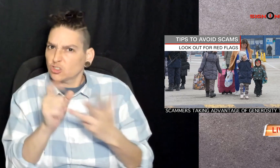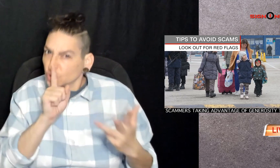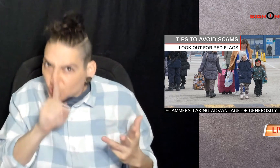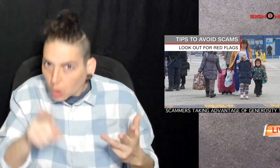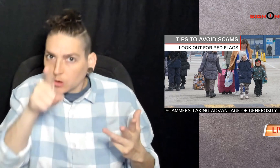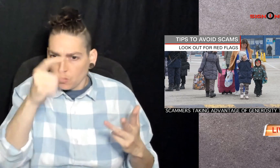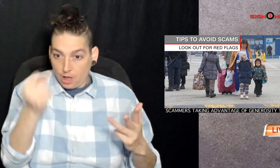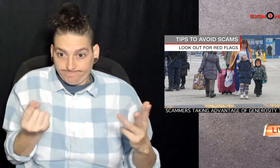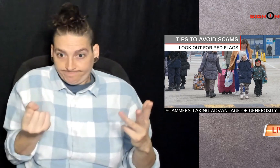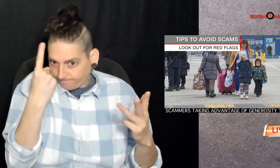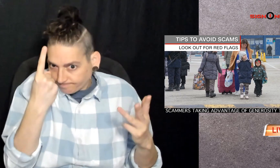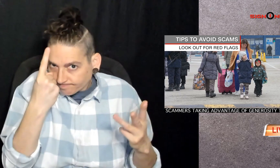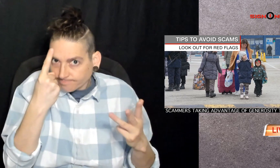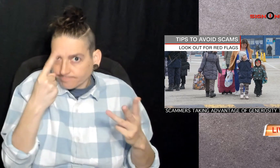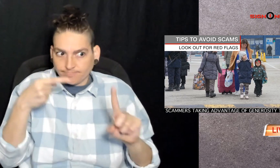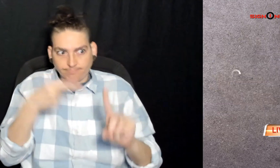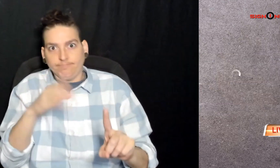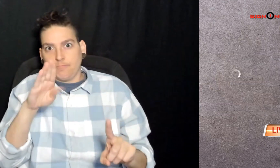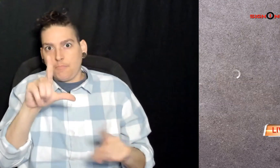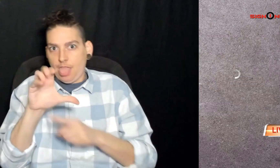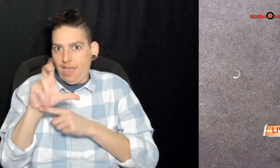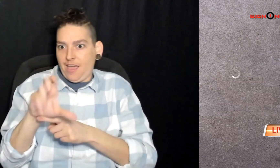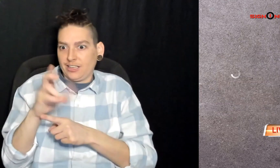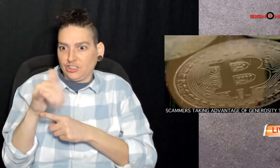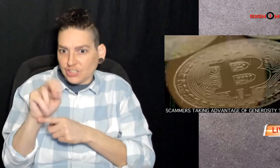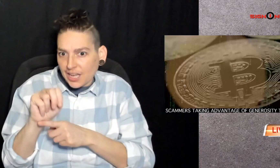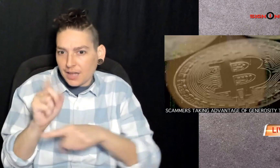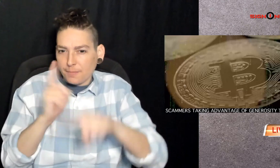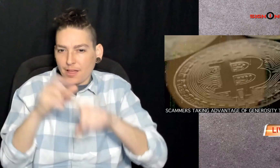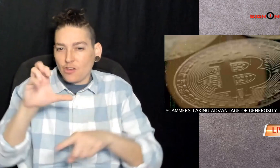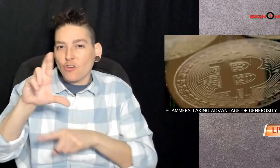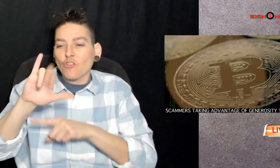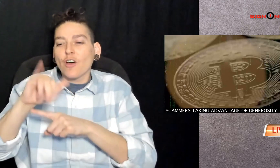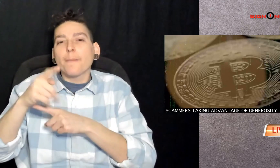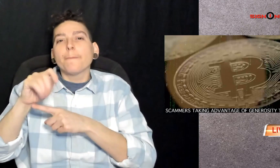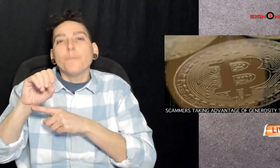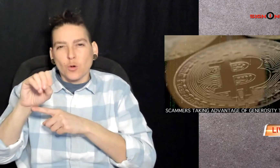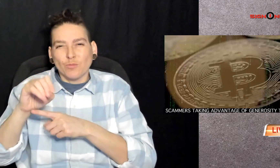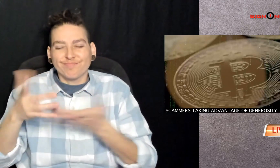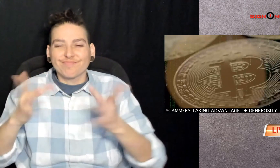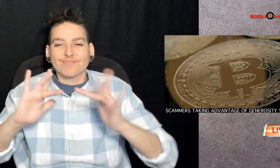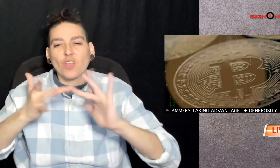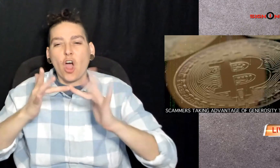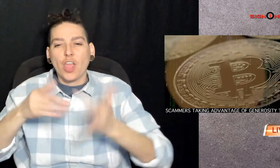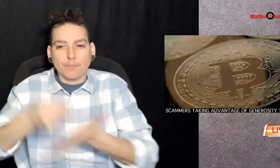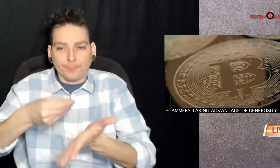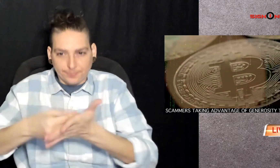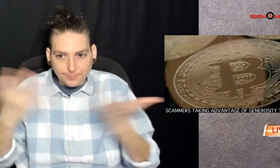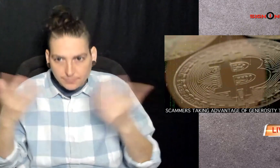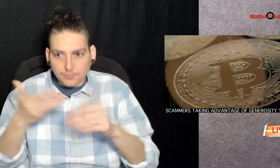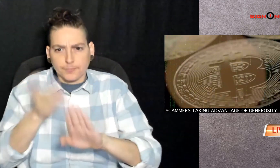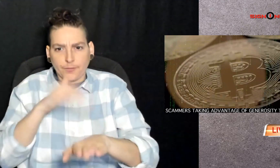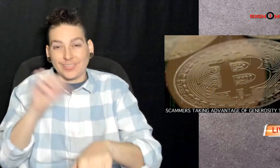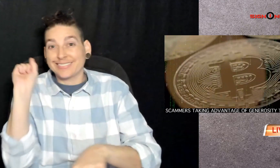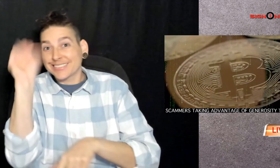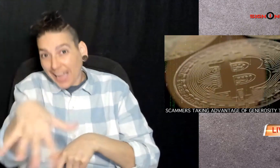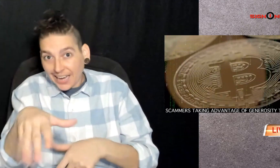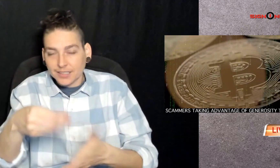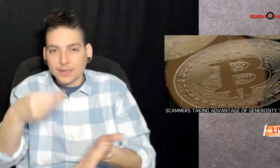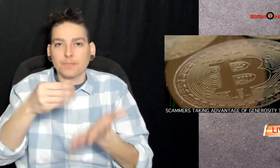websites make sure you have an understanding of block chain and crypto before sending crypto